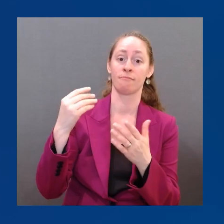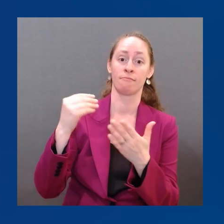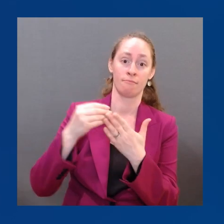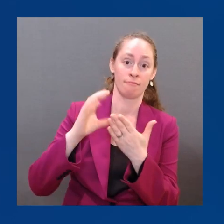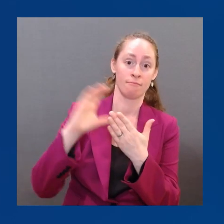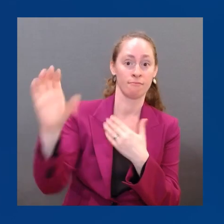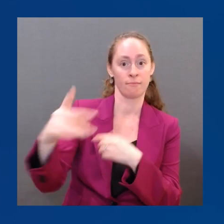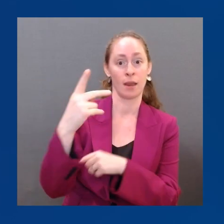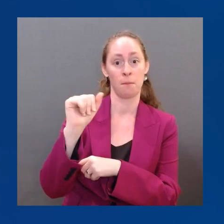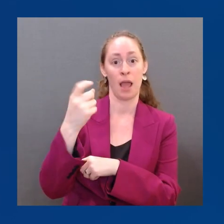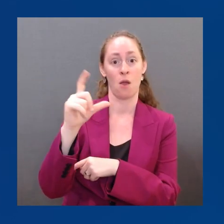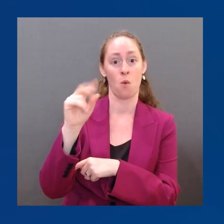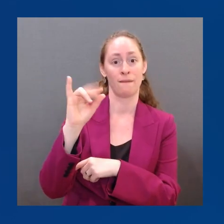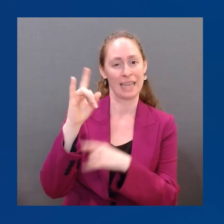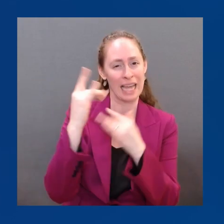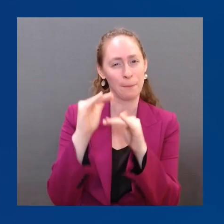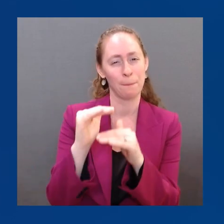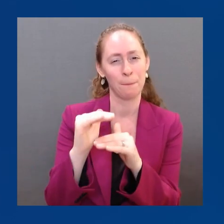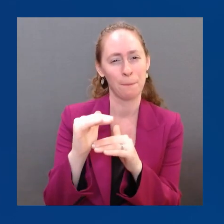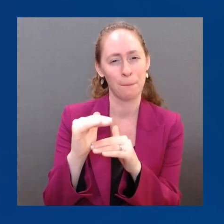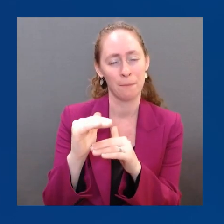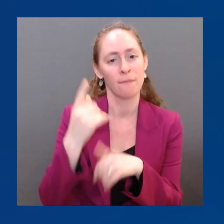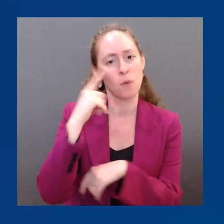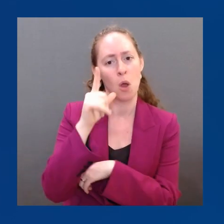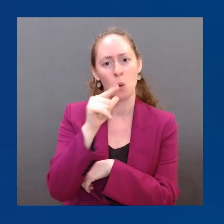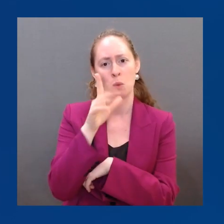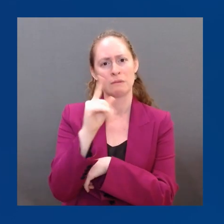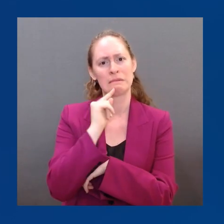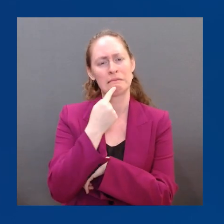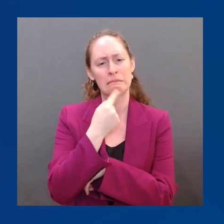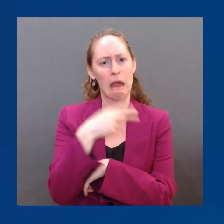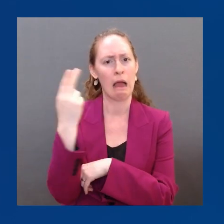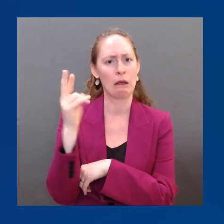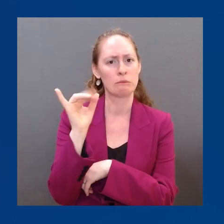And that kind of messaging and kind of almost a scarcity mindset tends to set in,